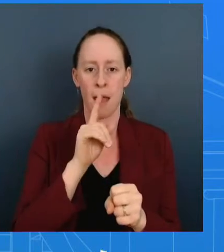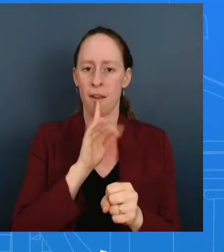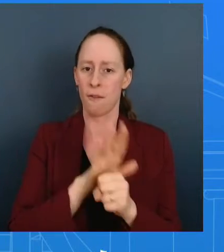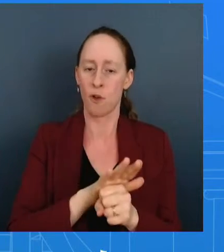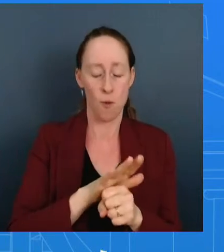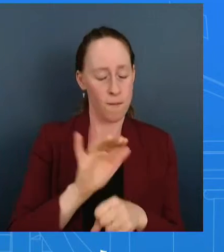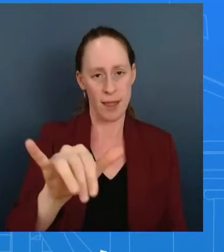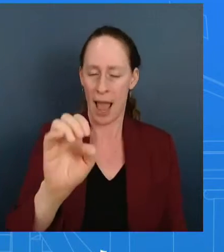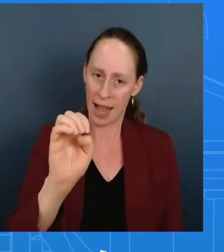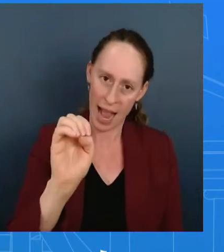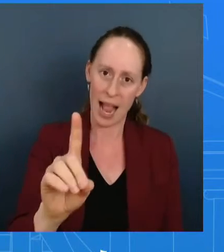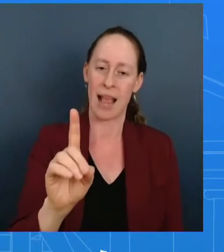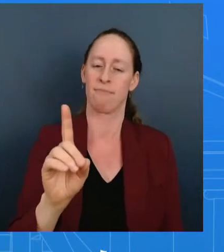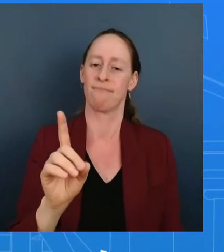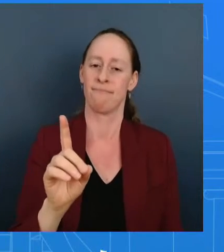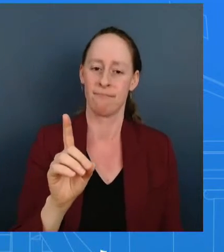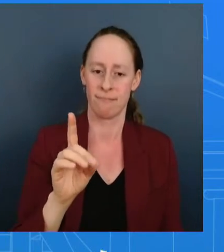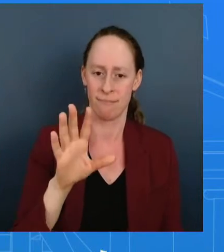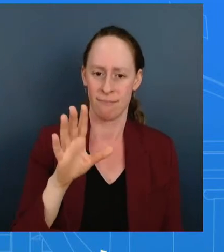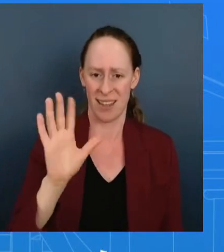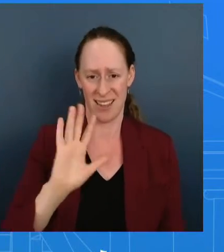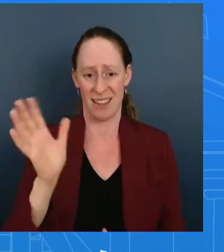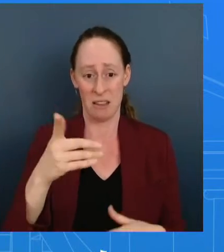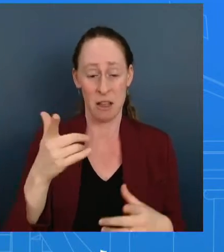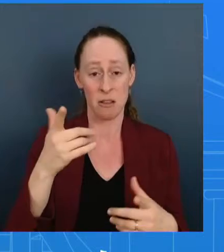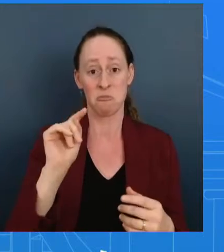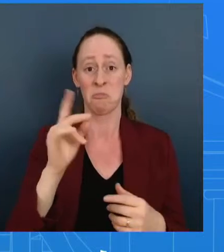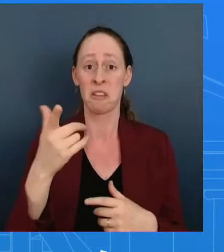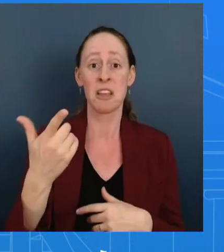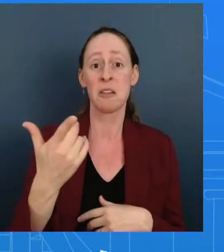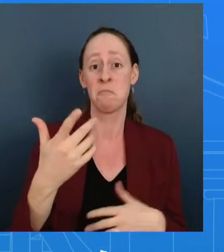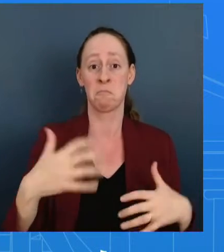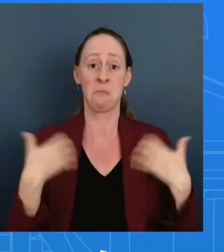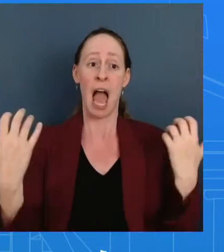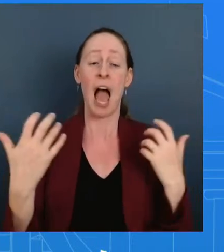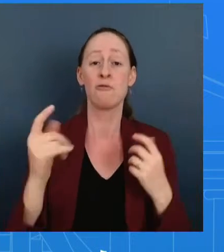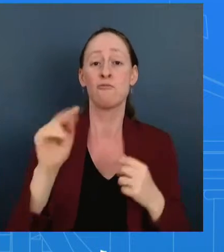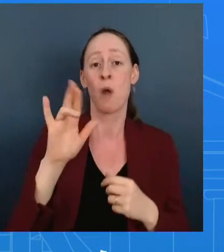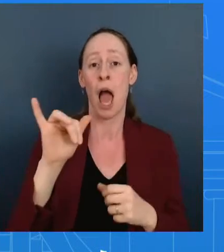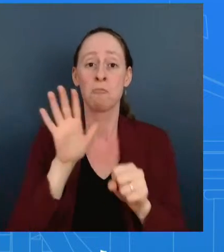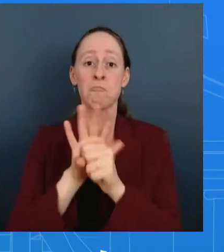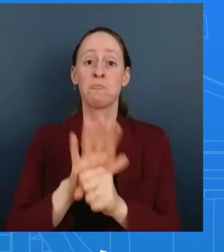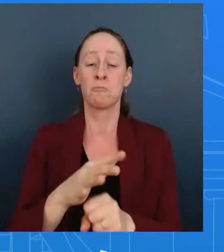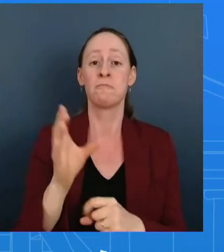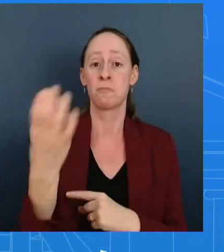It doesn't matter how angry you get with me. I am not going to confirm a name. It doesn't matter if it's even in the log.